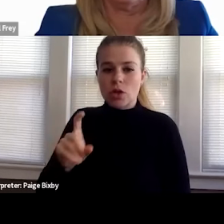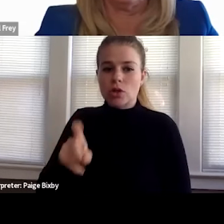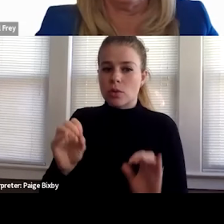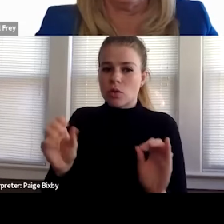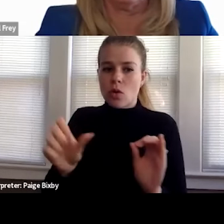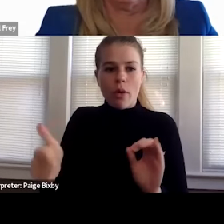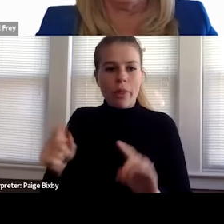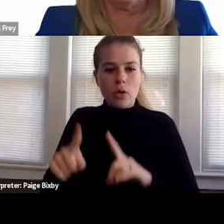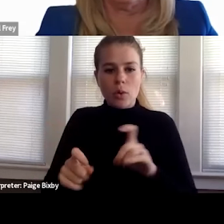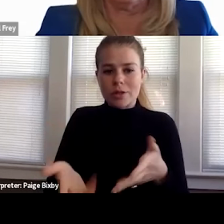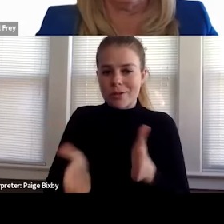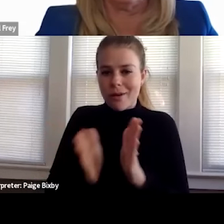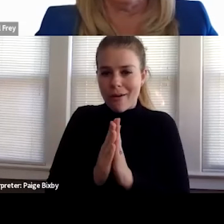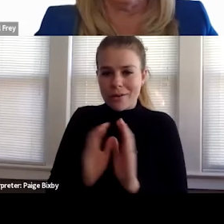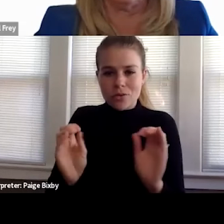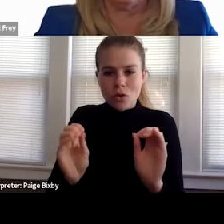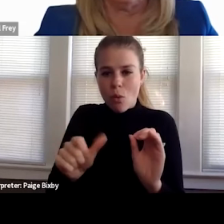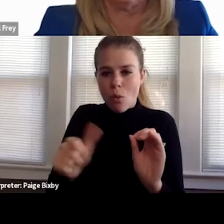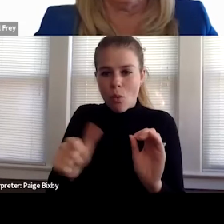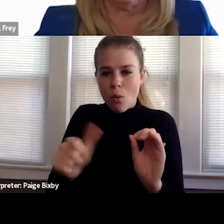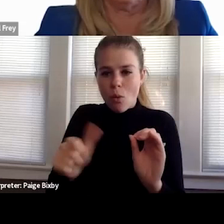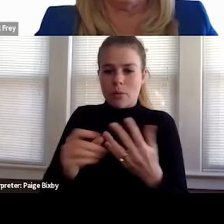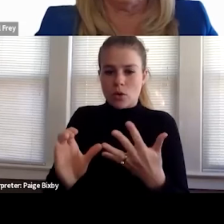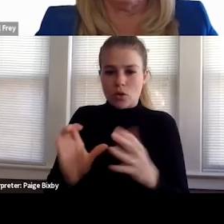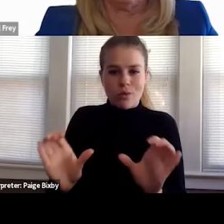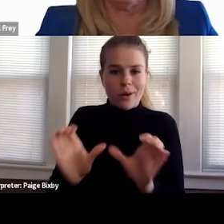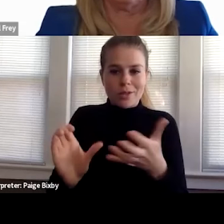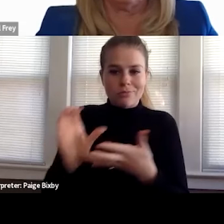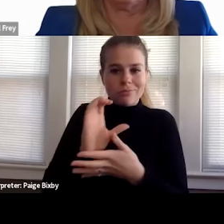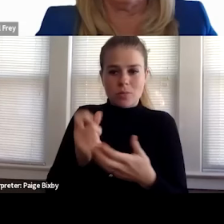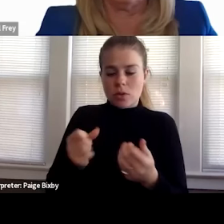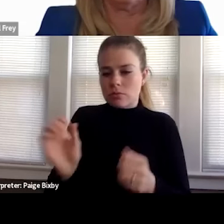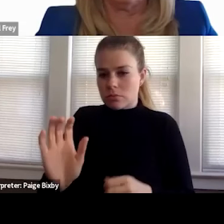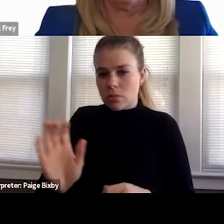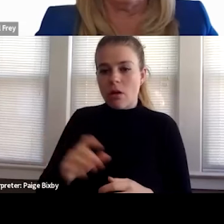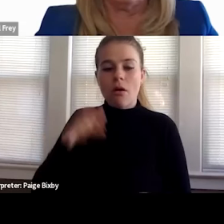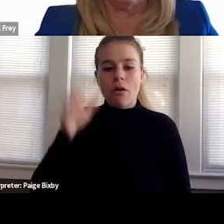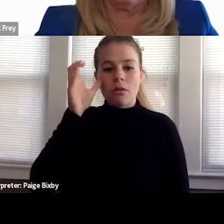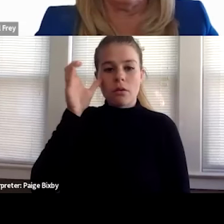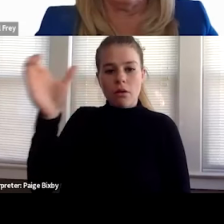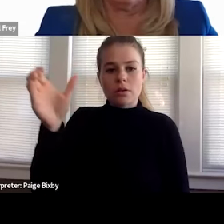no other subjective kind of criteria. The concept of voting is an old practice